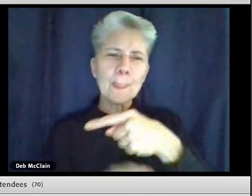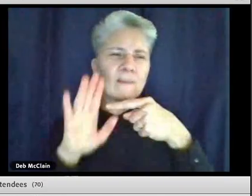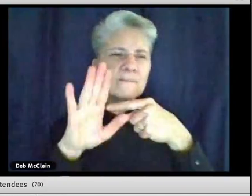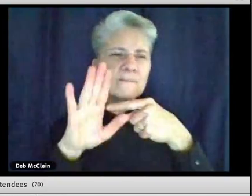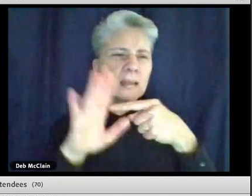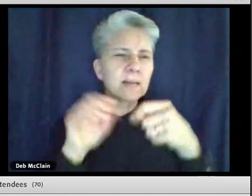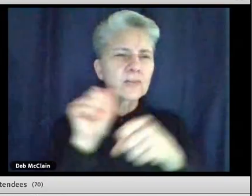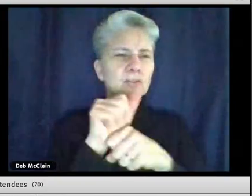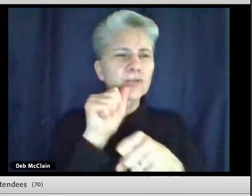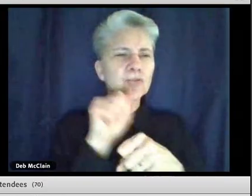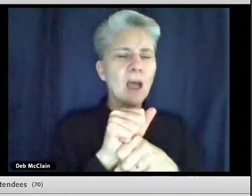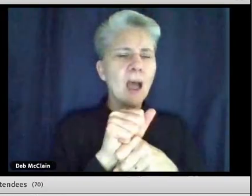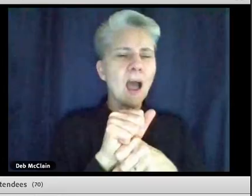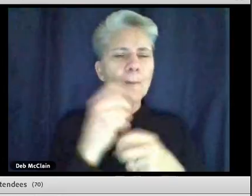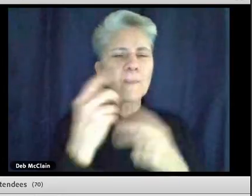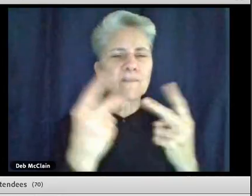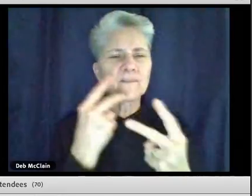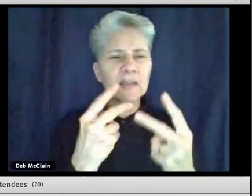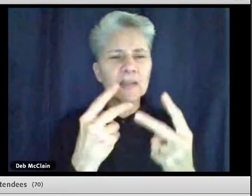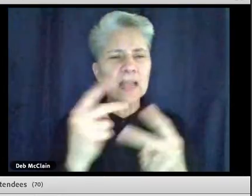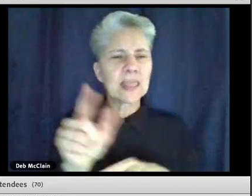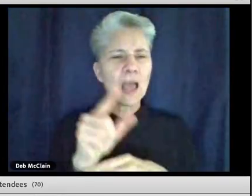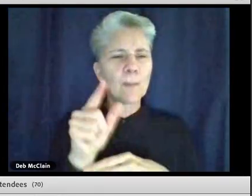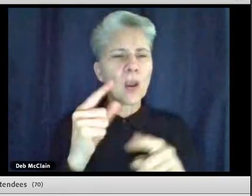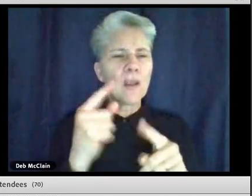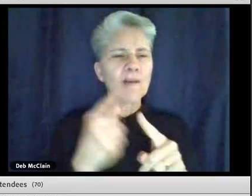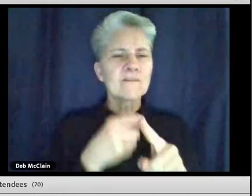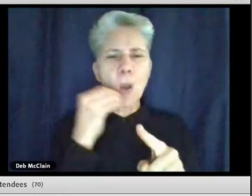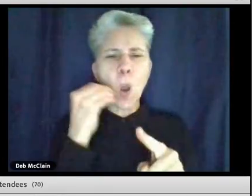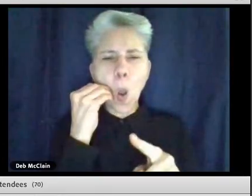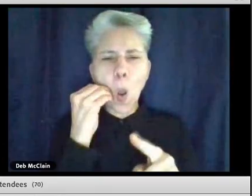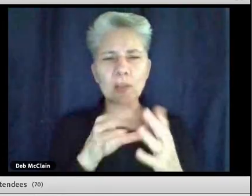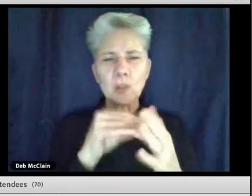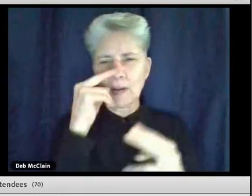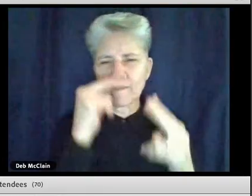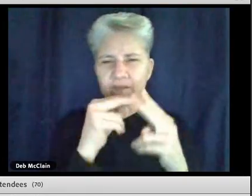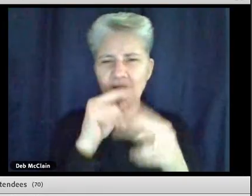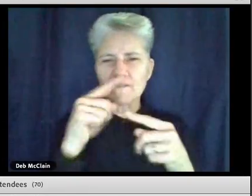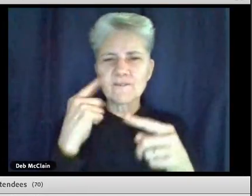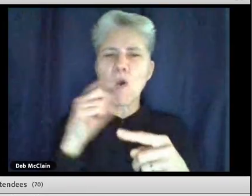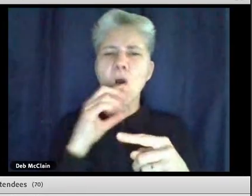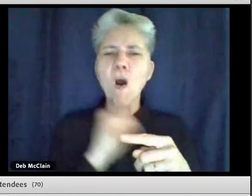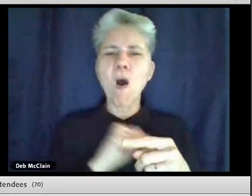They've done a fantastic job, so "Visit The Library From Home: Learning and fun for all ages."